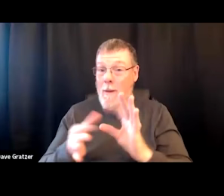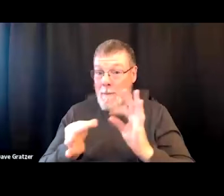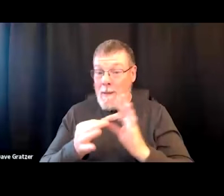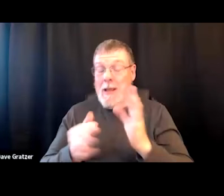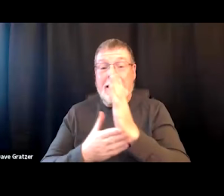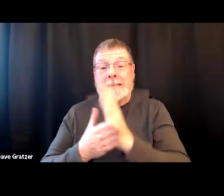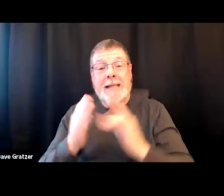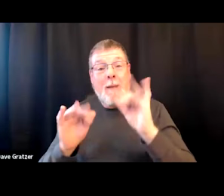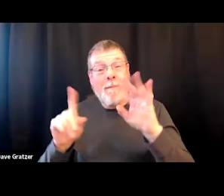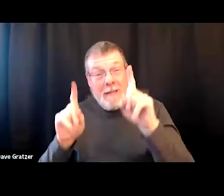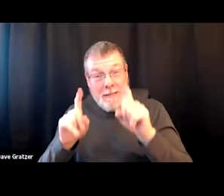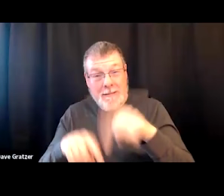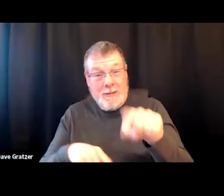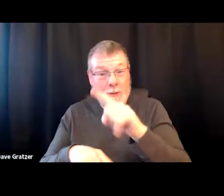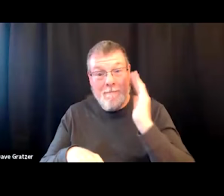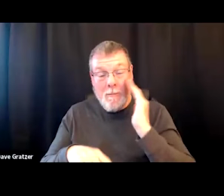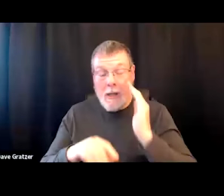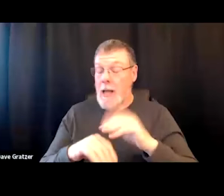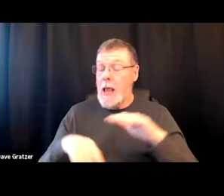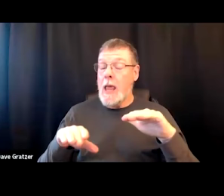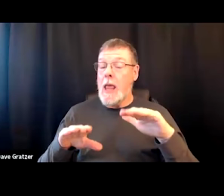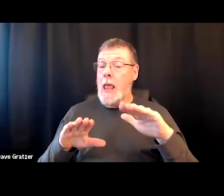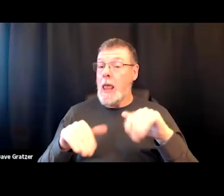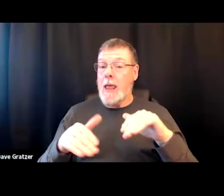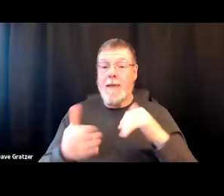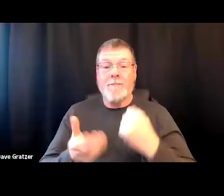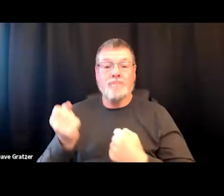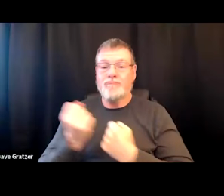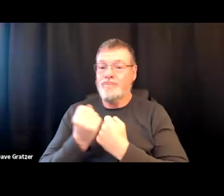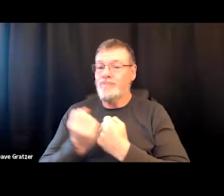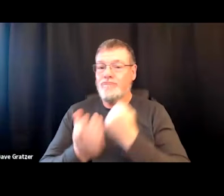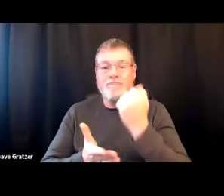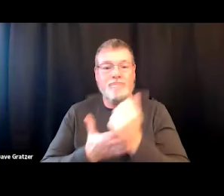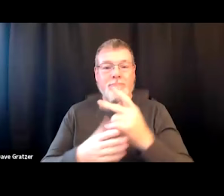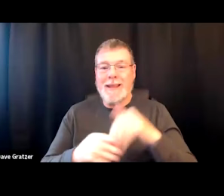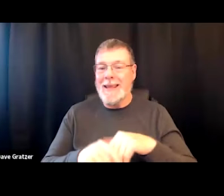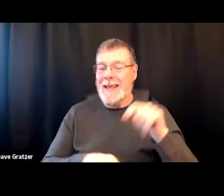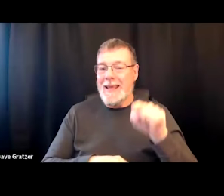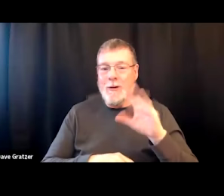that you may be familiar with have not been validated in criminal justice settings